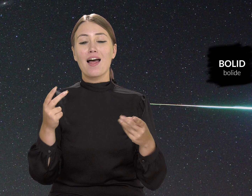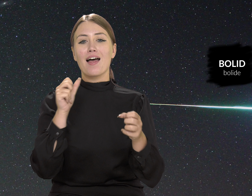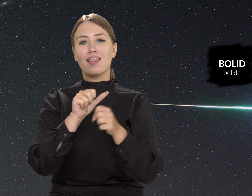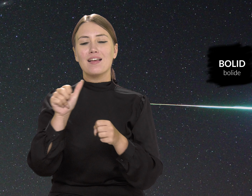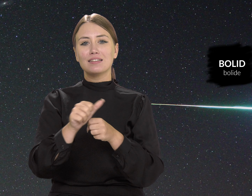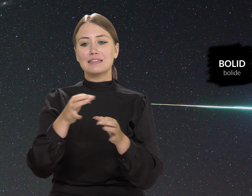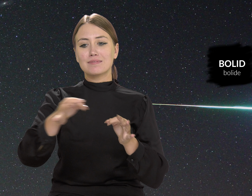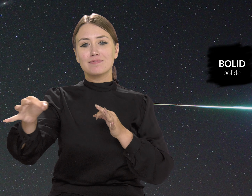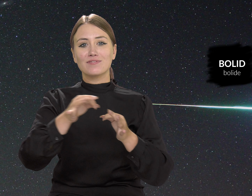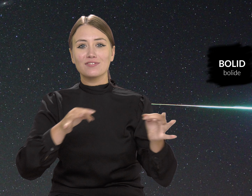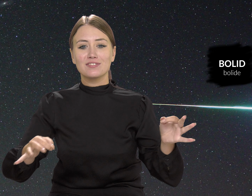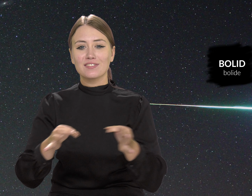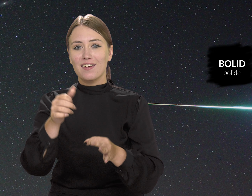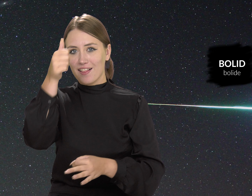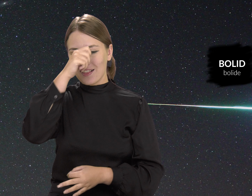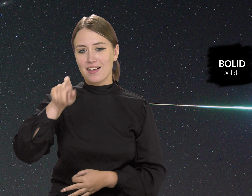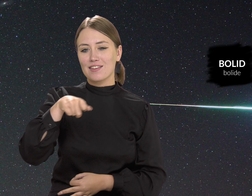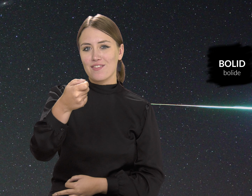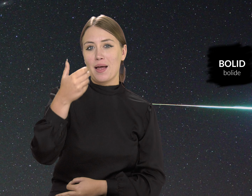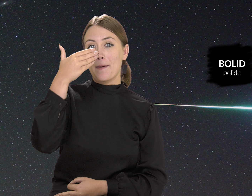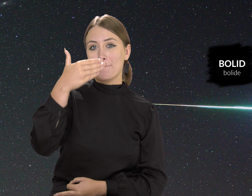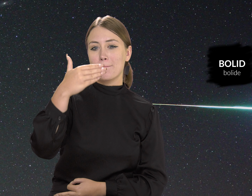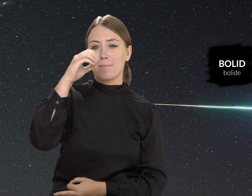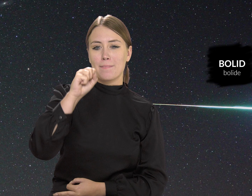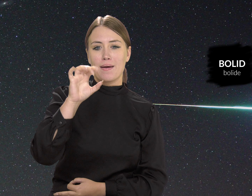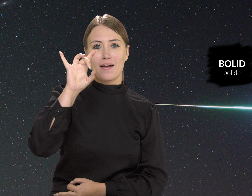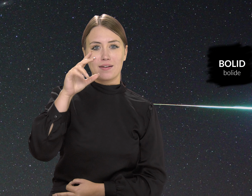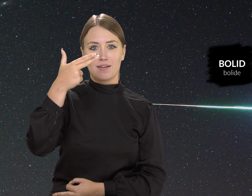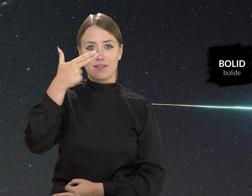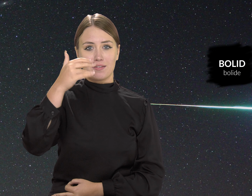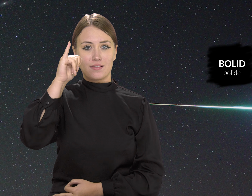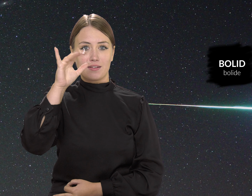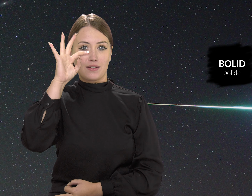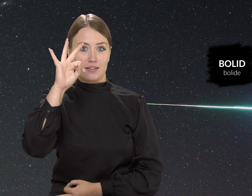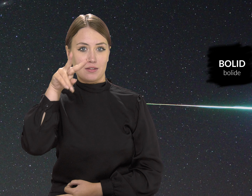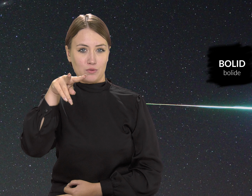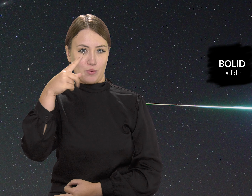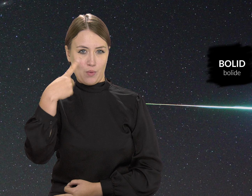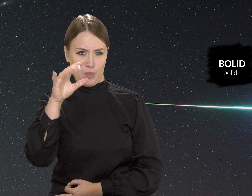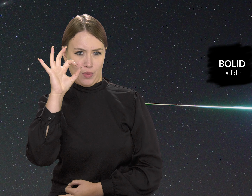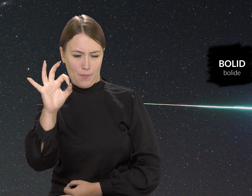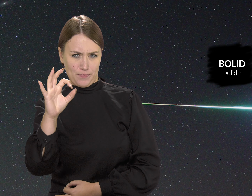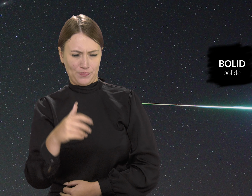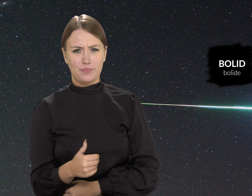a unit called magnitude is used.